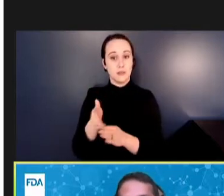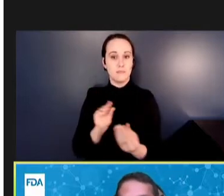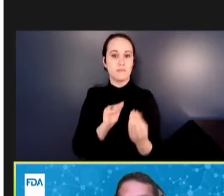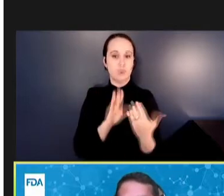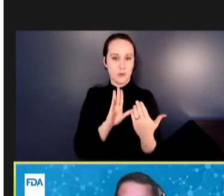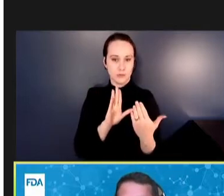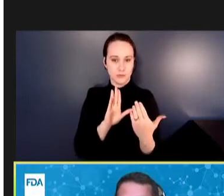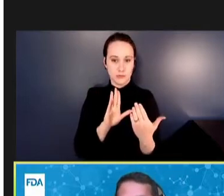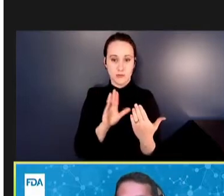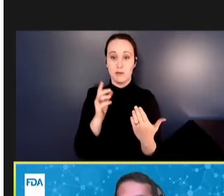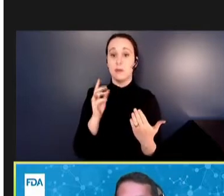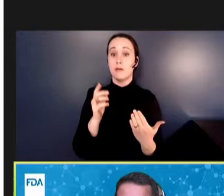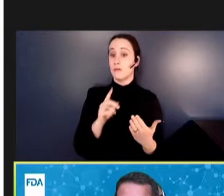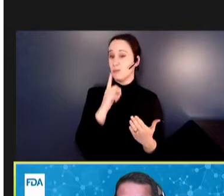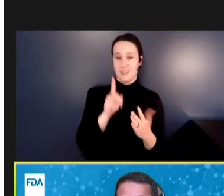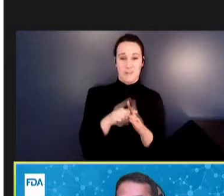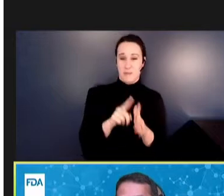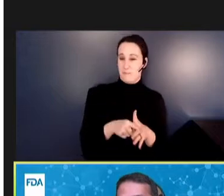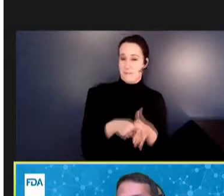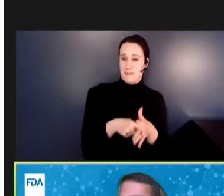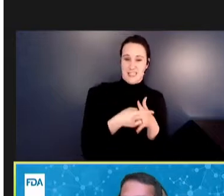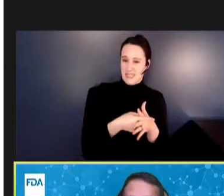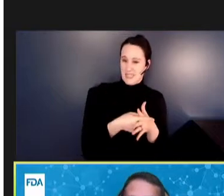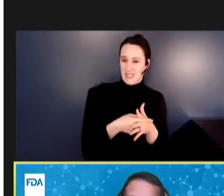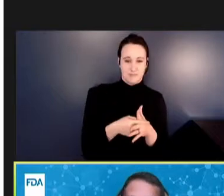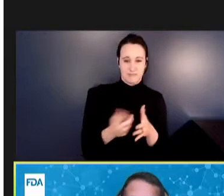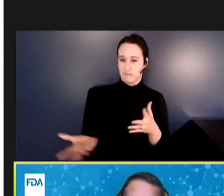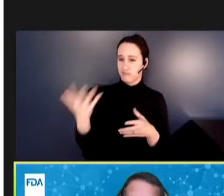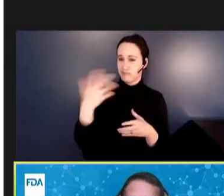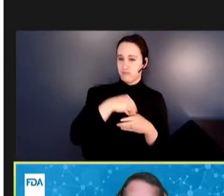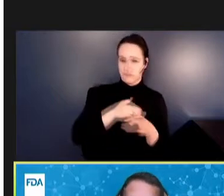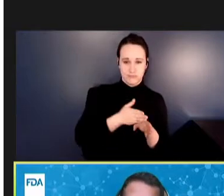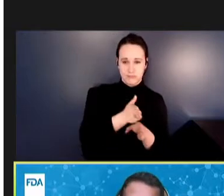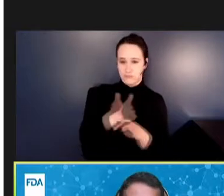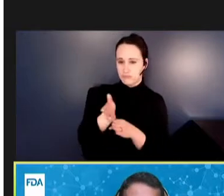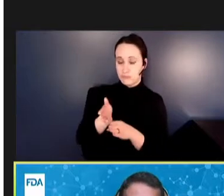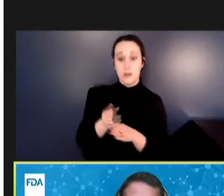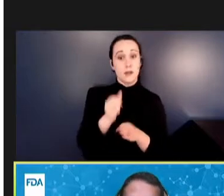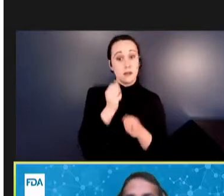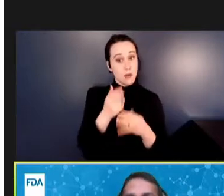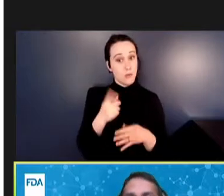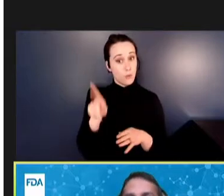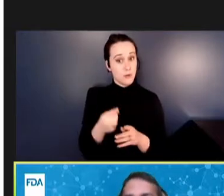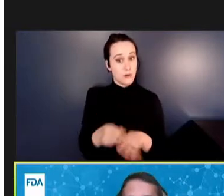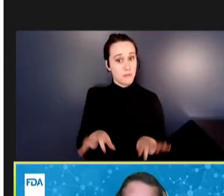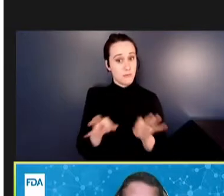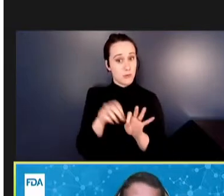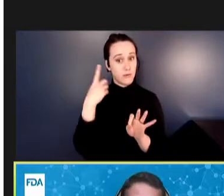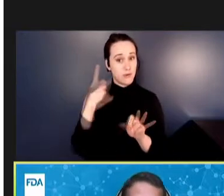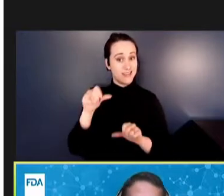from the onset of model development. It's not just important for data scientists and biostatisticians